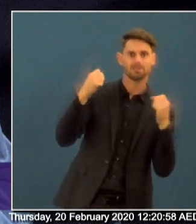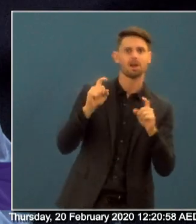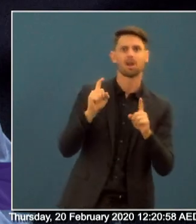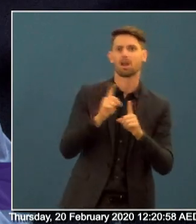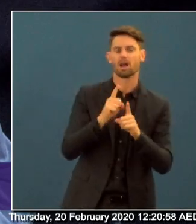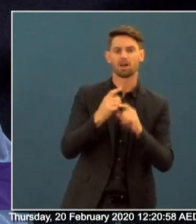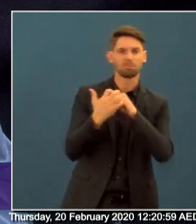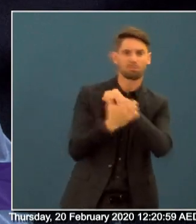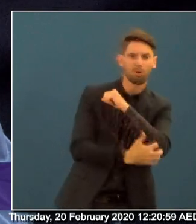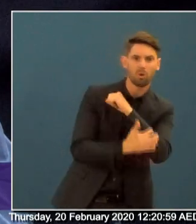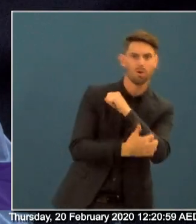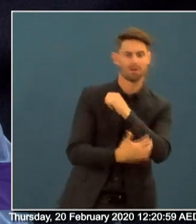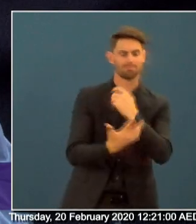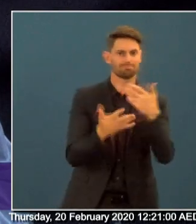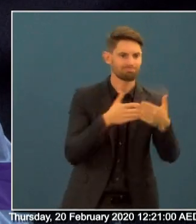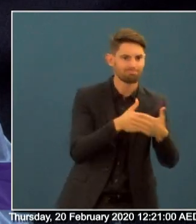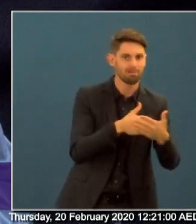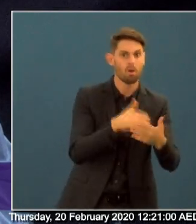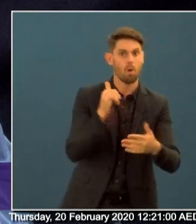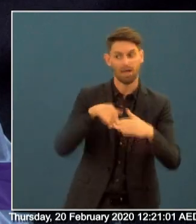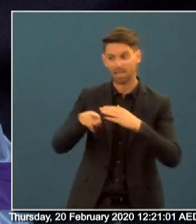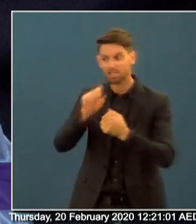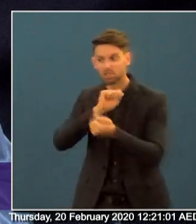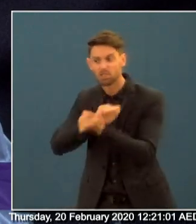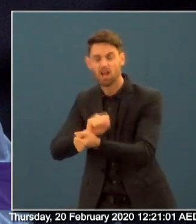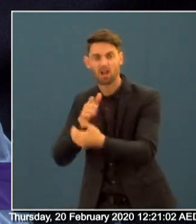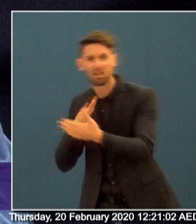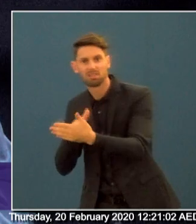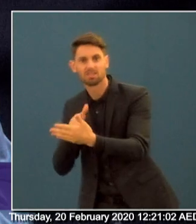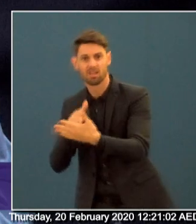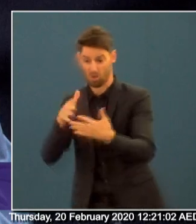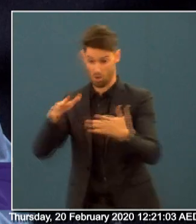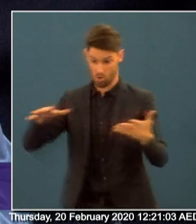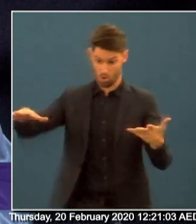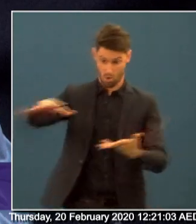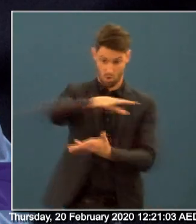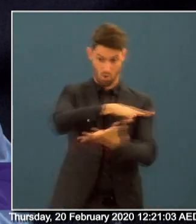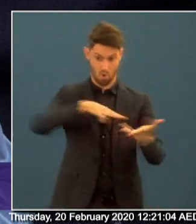contribute to quite complex health care needs and our system is not one